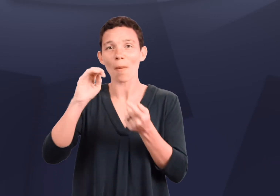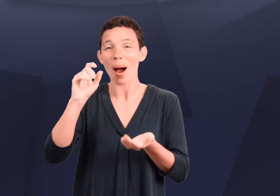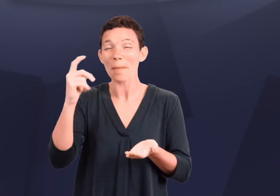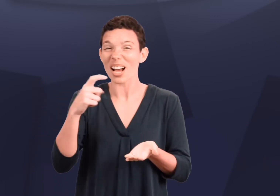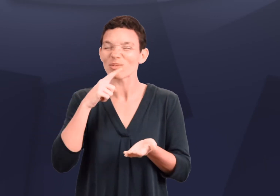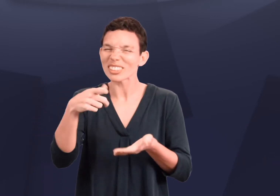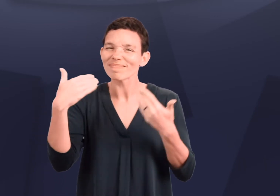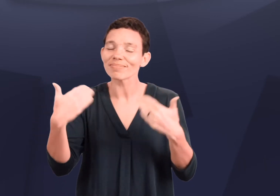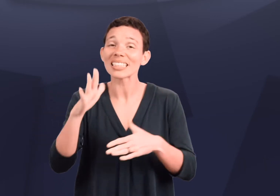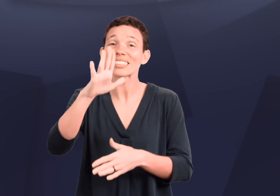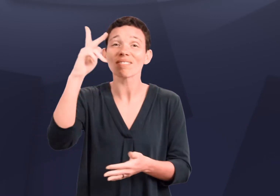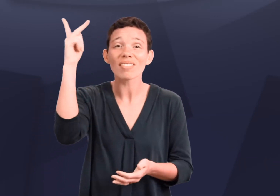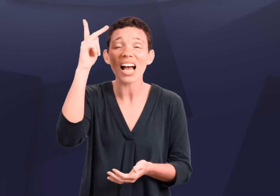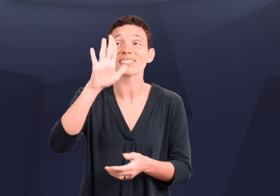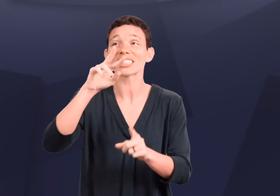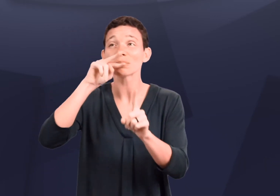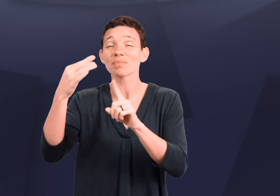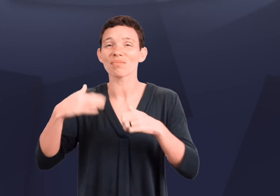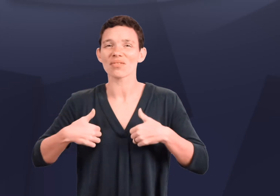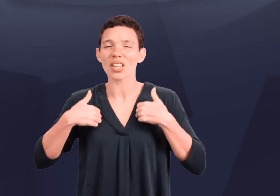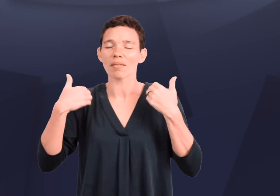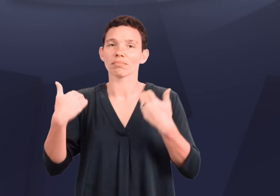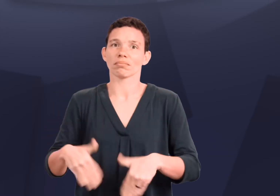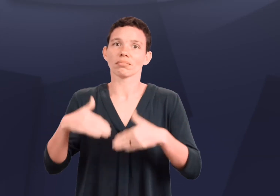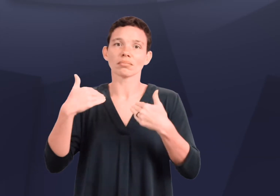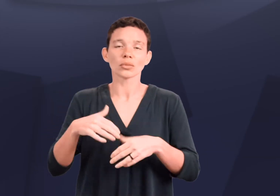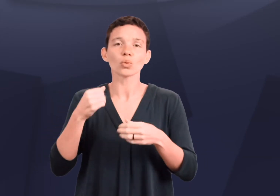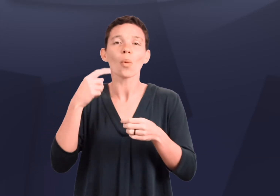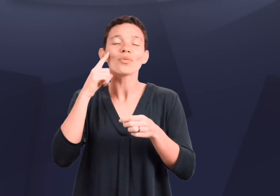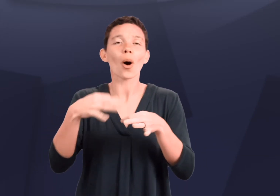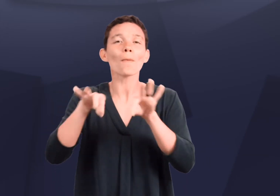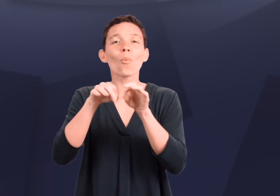Like I've mentioned before, as we move through life and learn more, our perspectives shift.